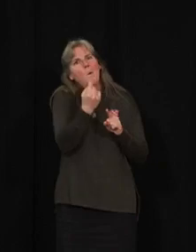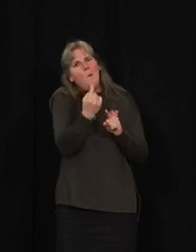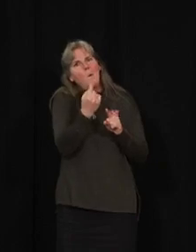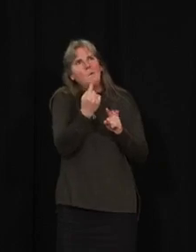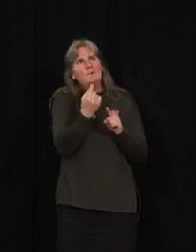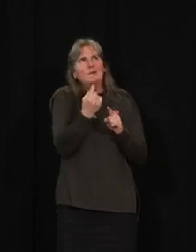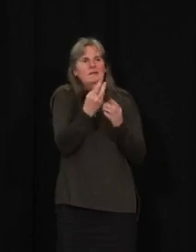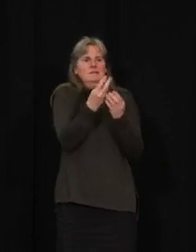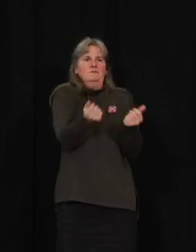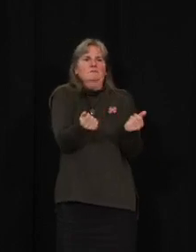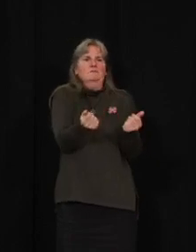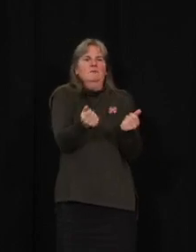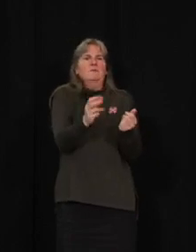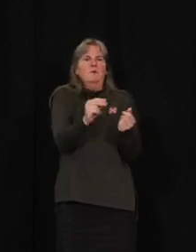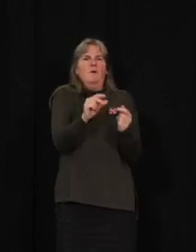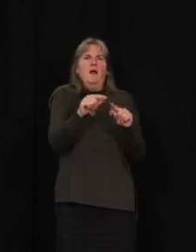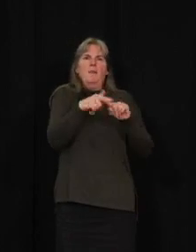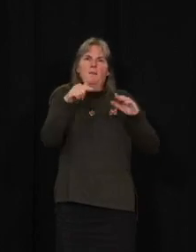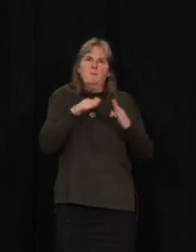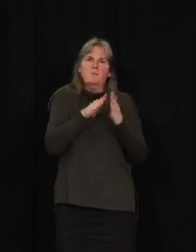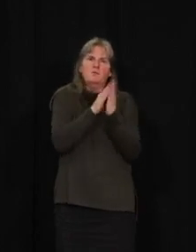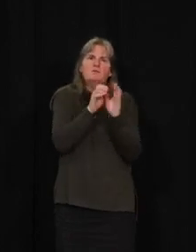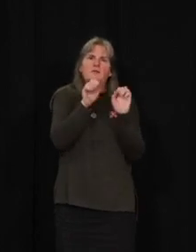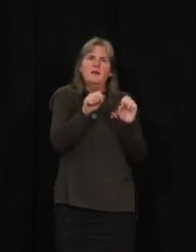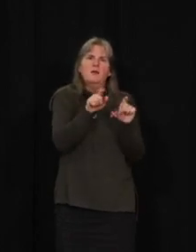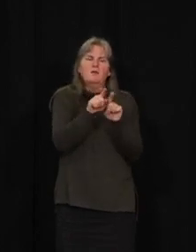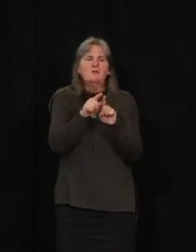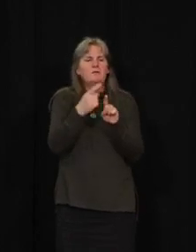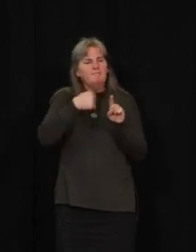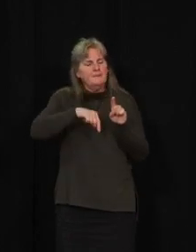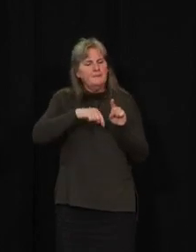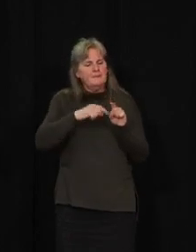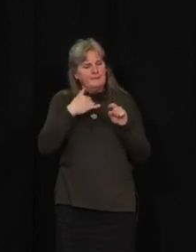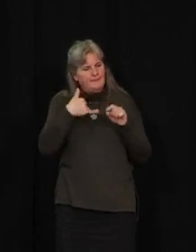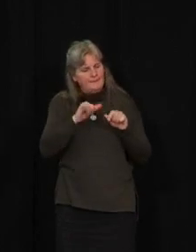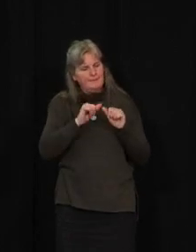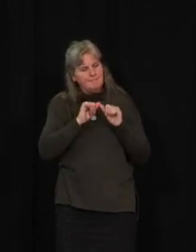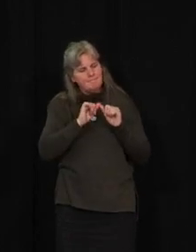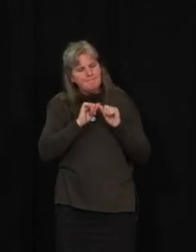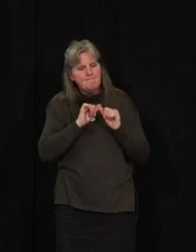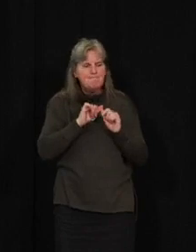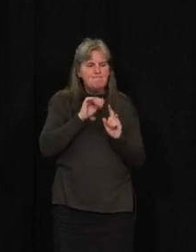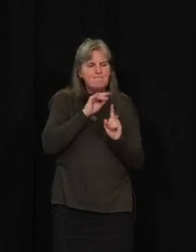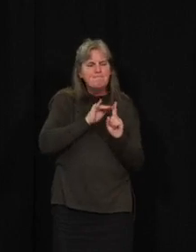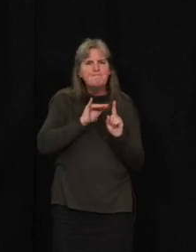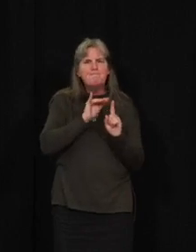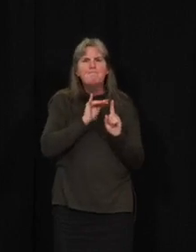And we continue to be plagued by